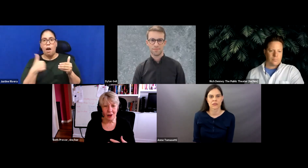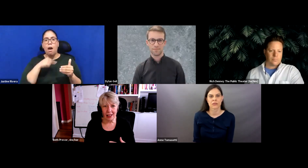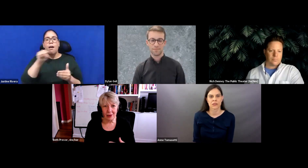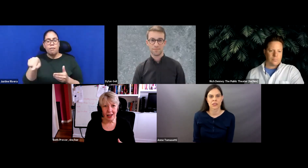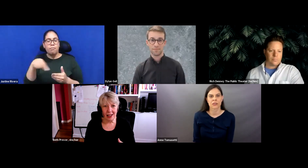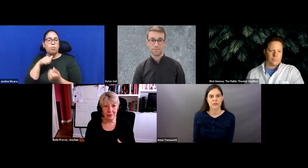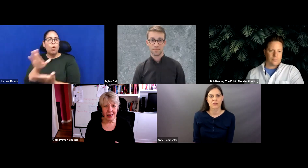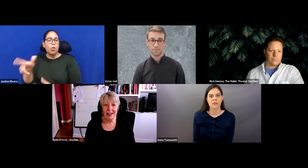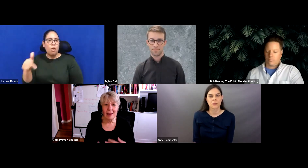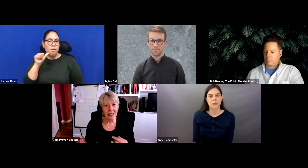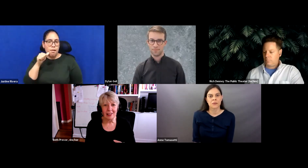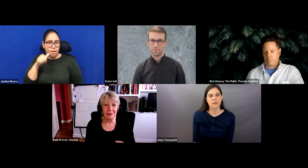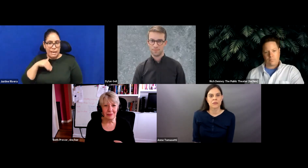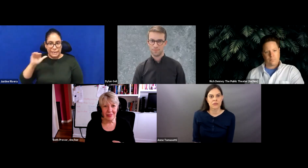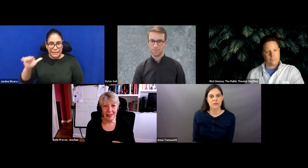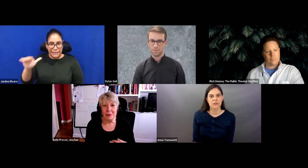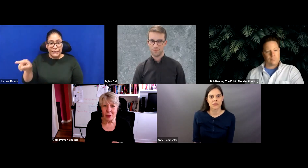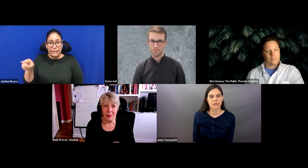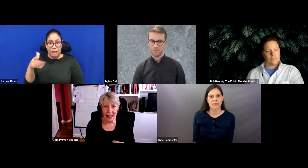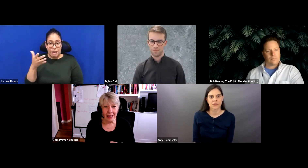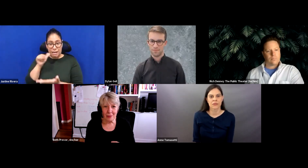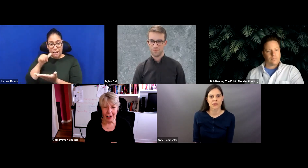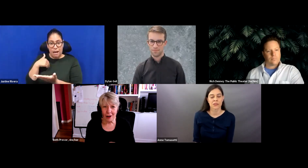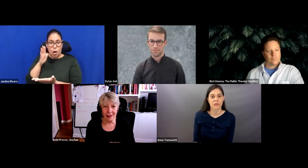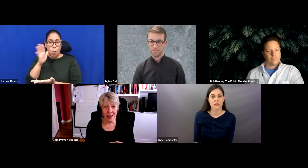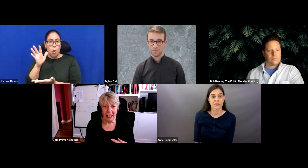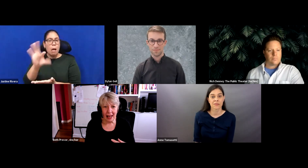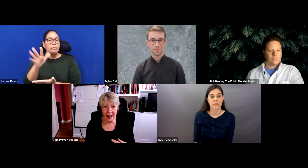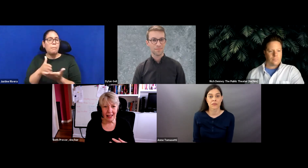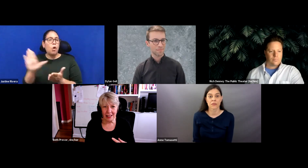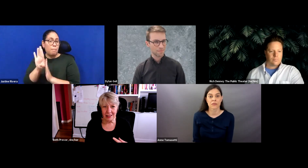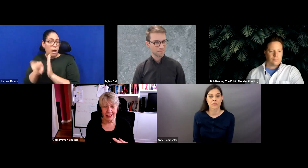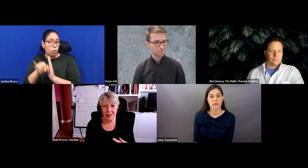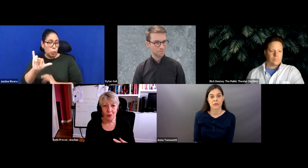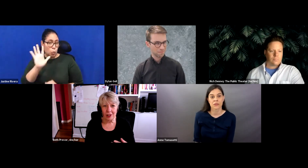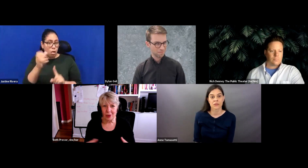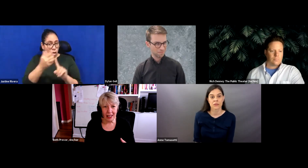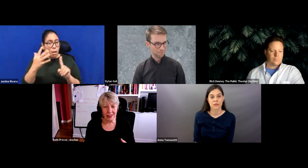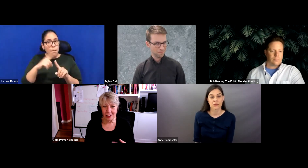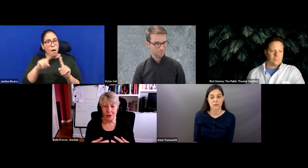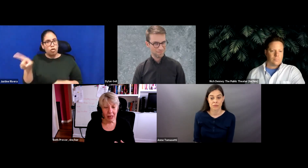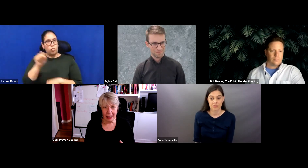know, I'm going to give a little bit more about Anne's background. I mean, Anne has worked with Hands On for many